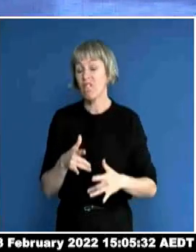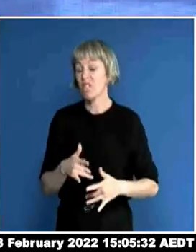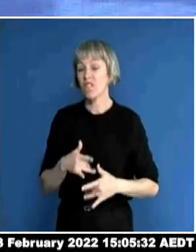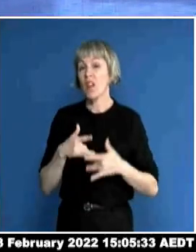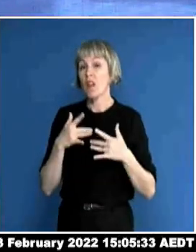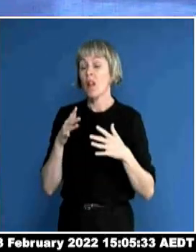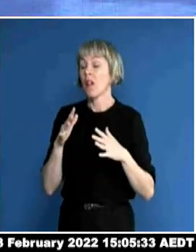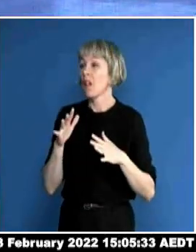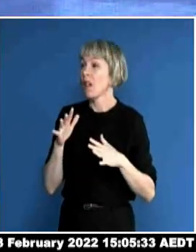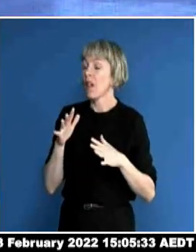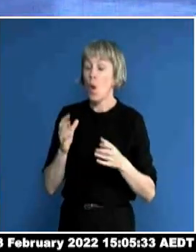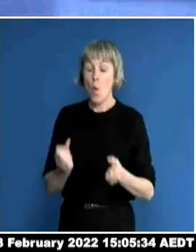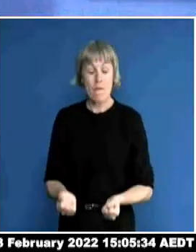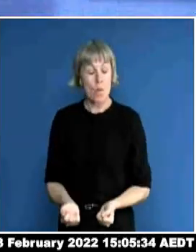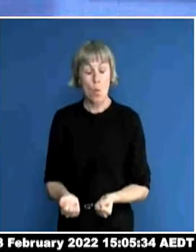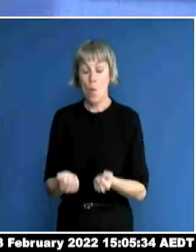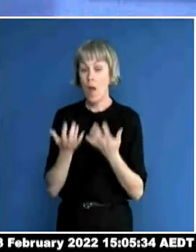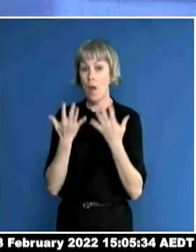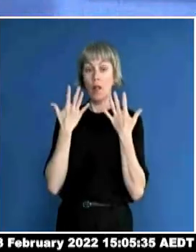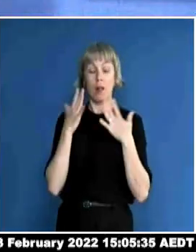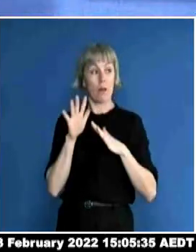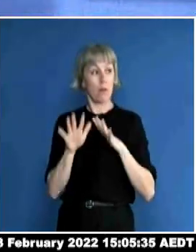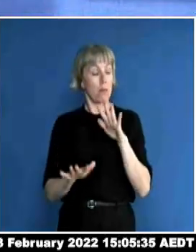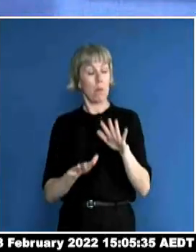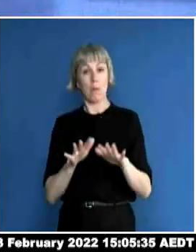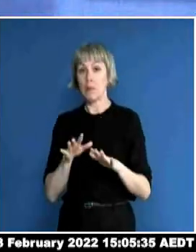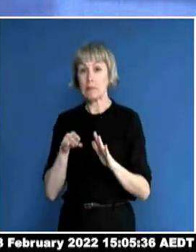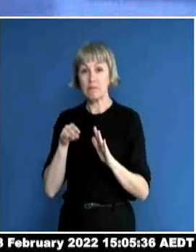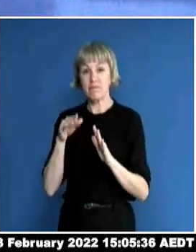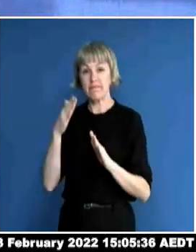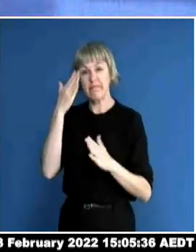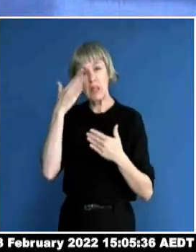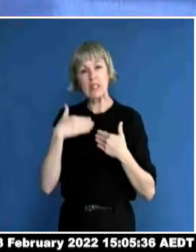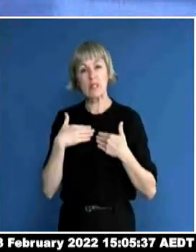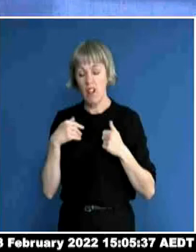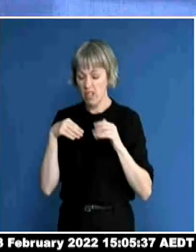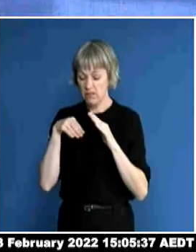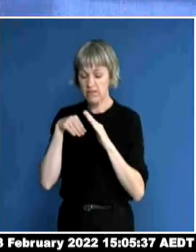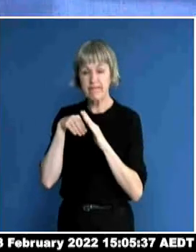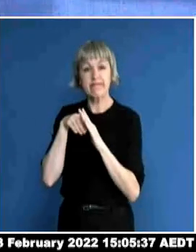declined, and you spoke to your general practitioner and told the GP you were